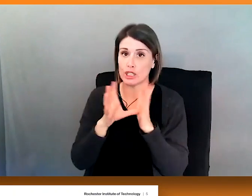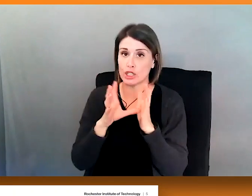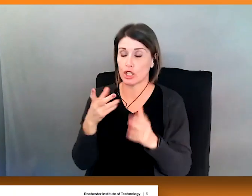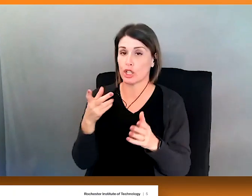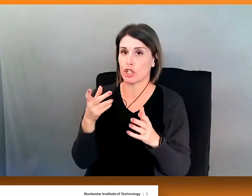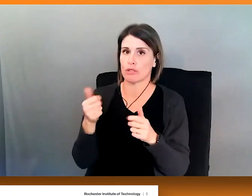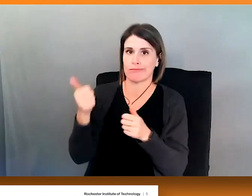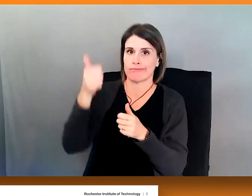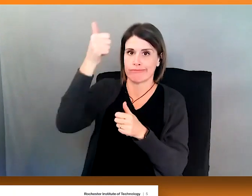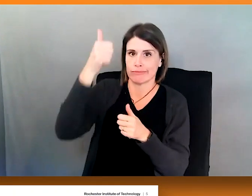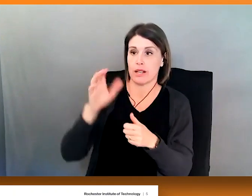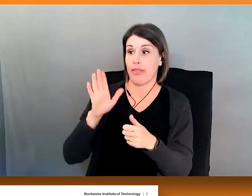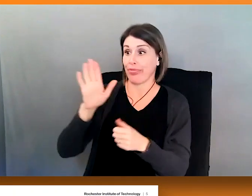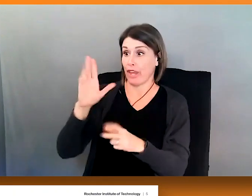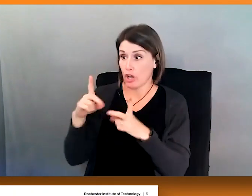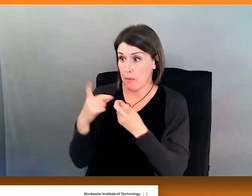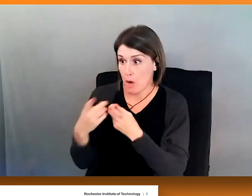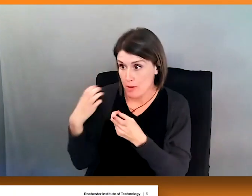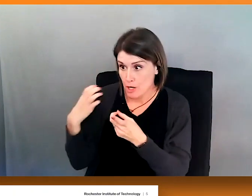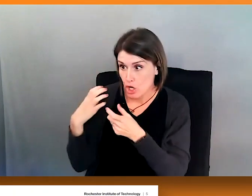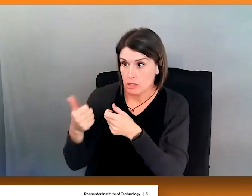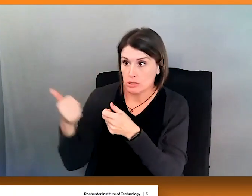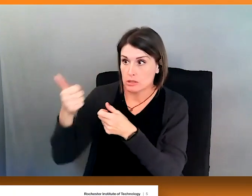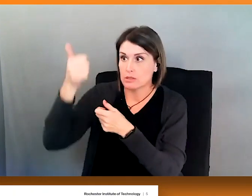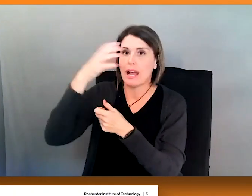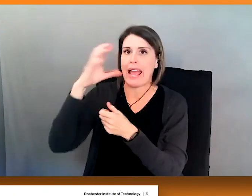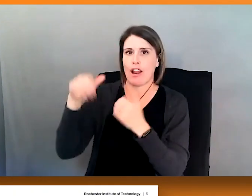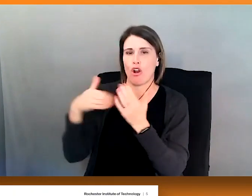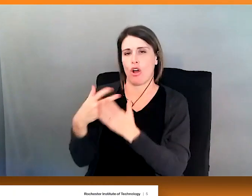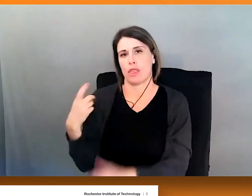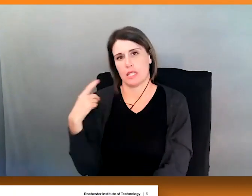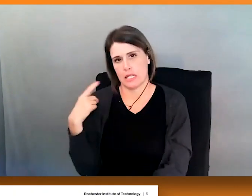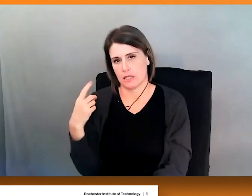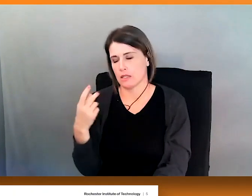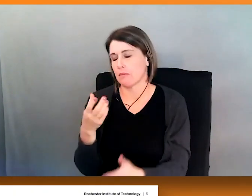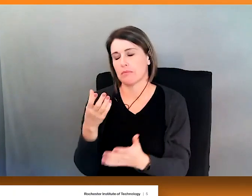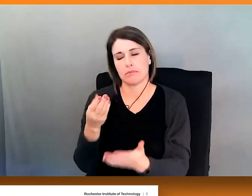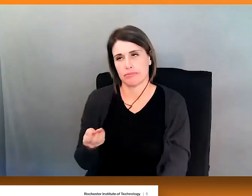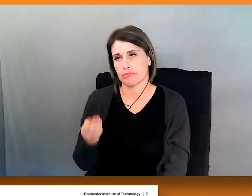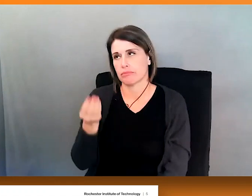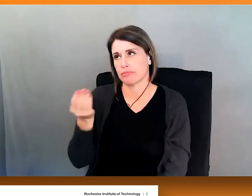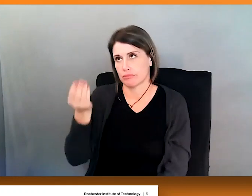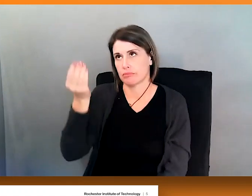all their department chairs have to sign it, and the deans of all the colleges.